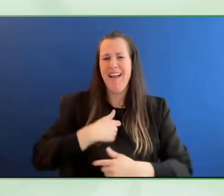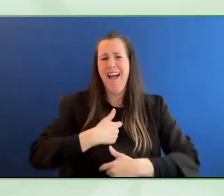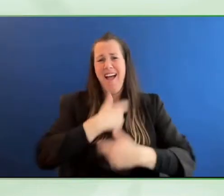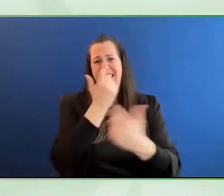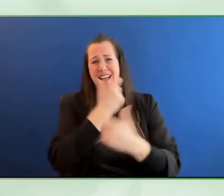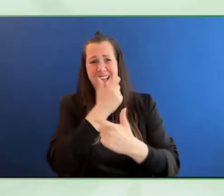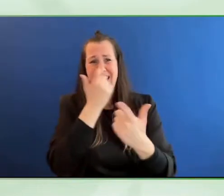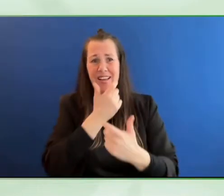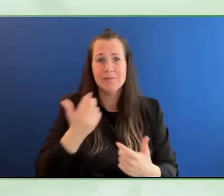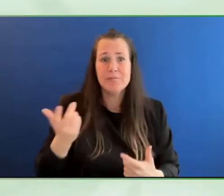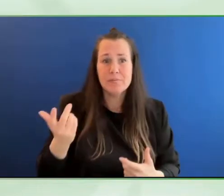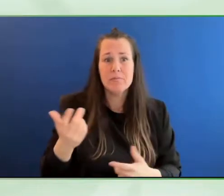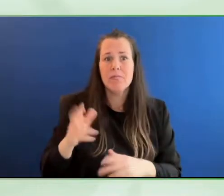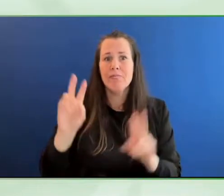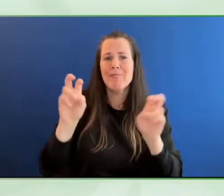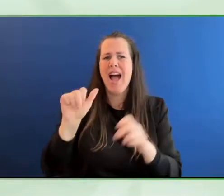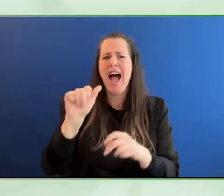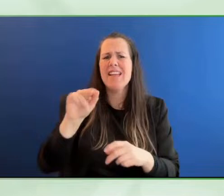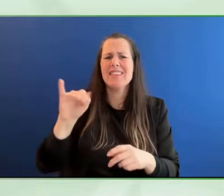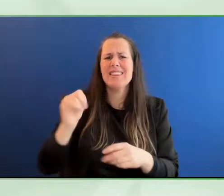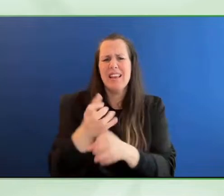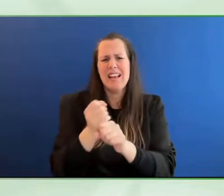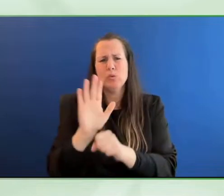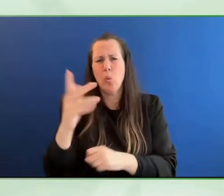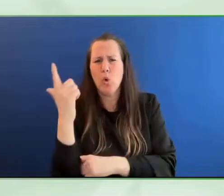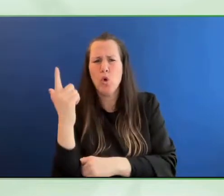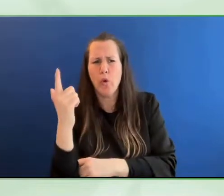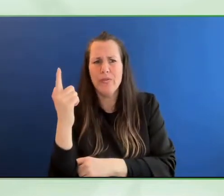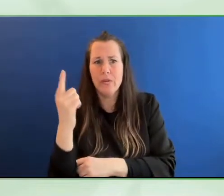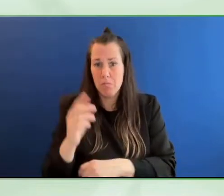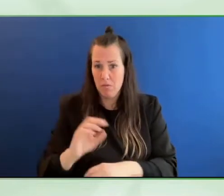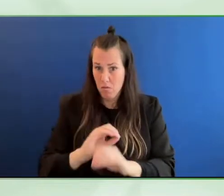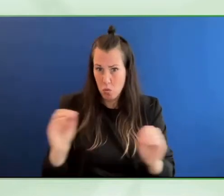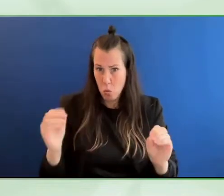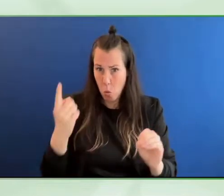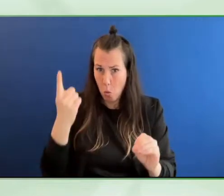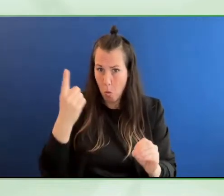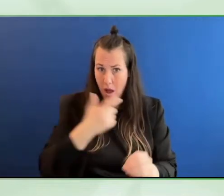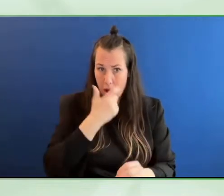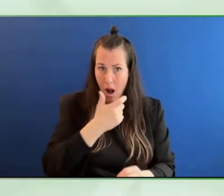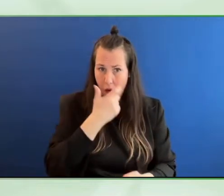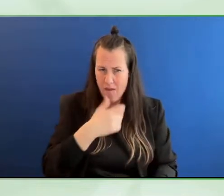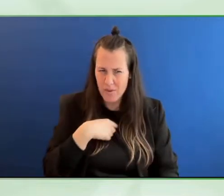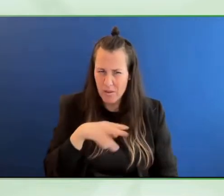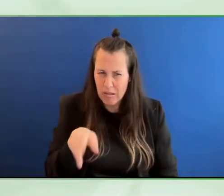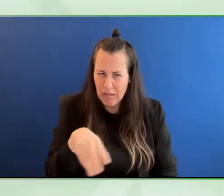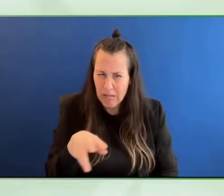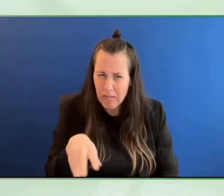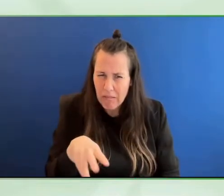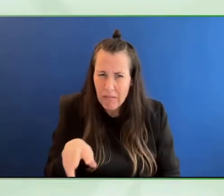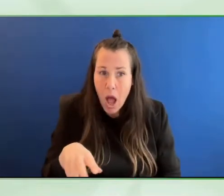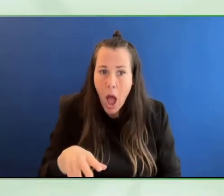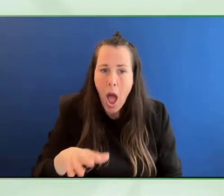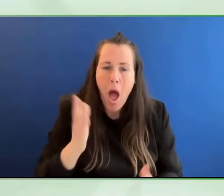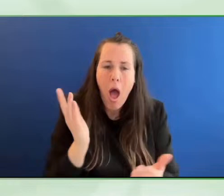Similar with alt text, make it more engaging, that's the human touch.